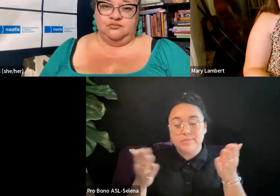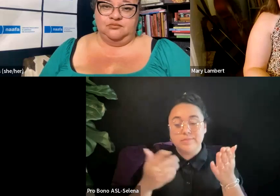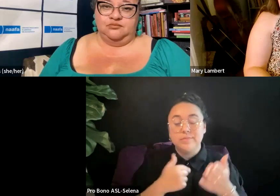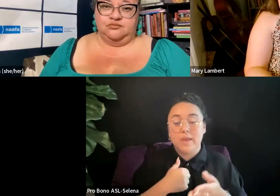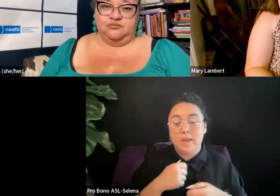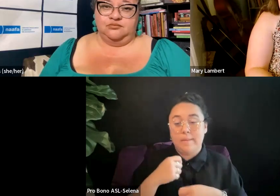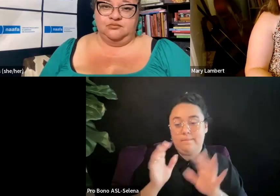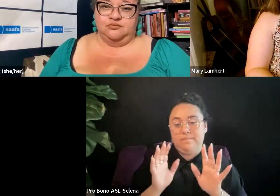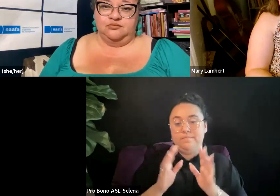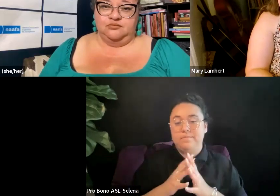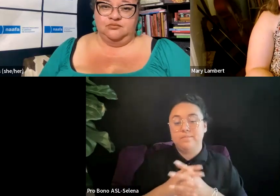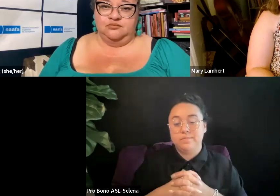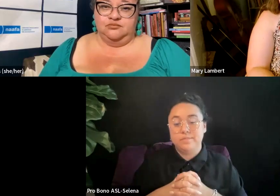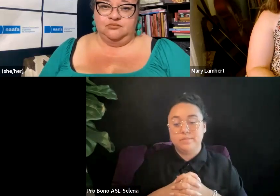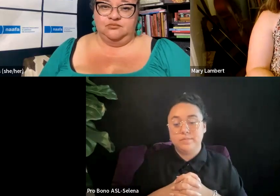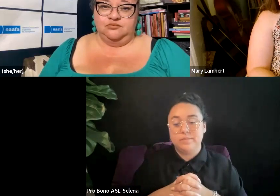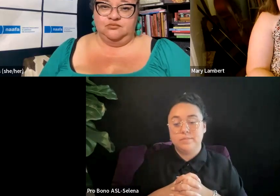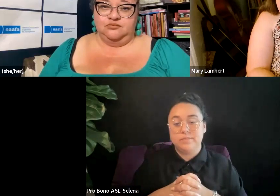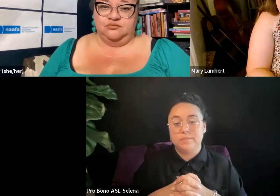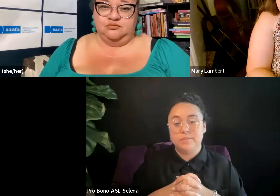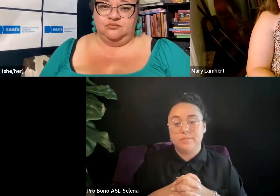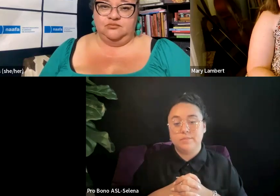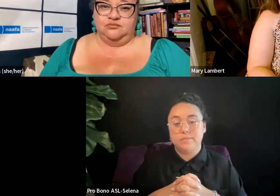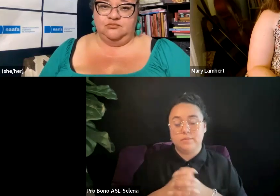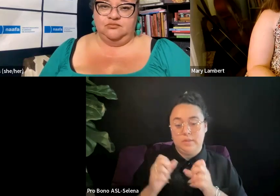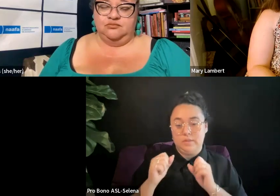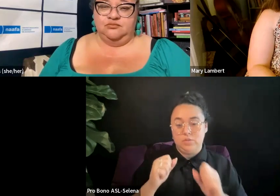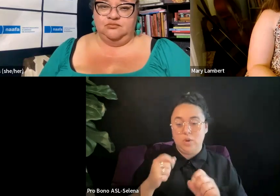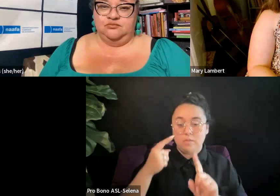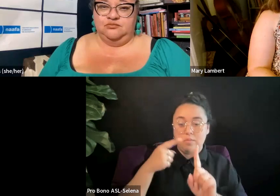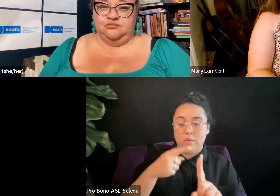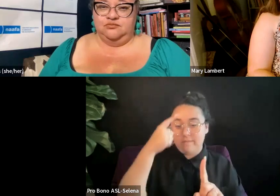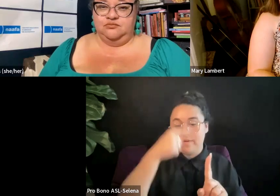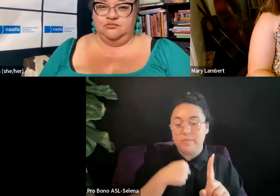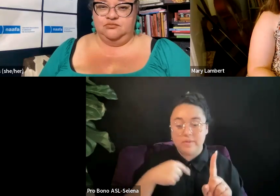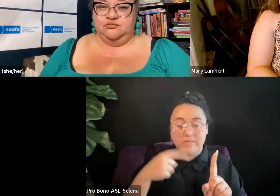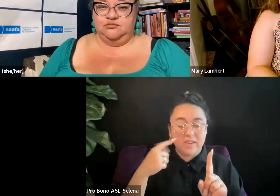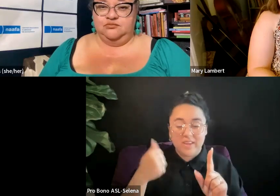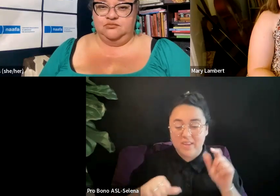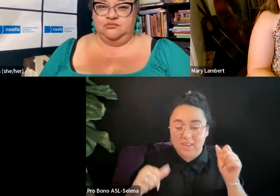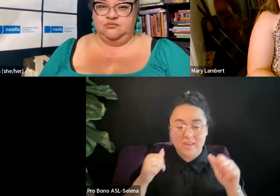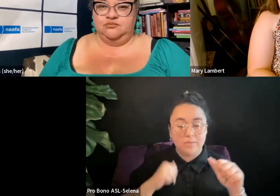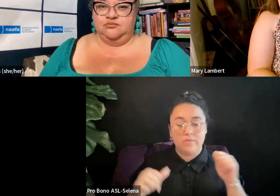It was a really strong point that I had in any performance I gave that I wanted to be doing.